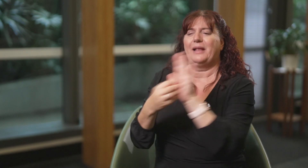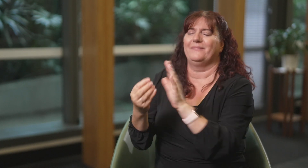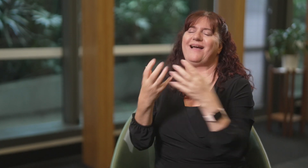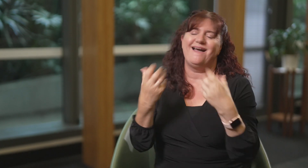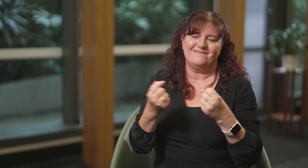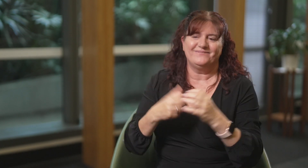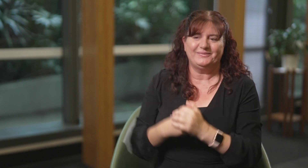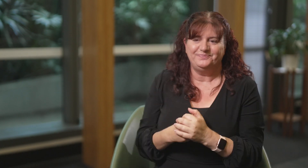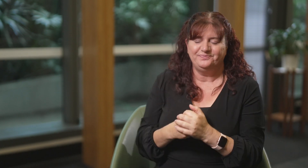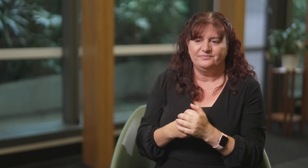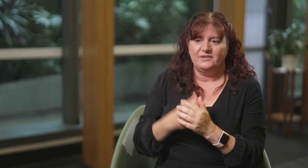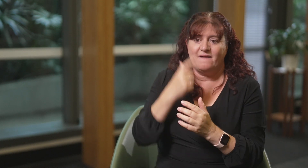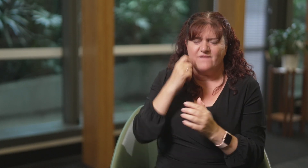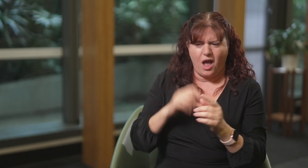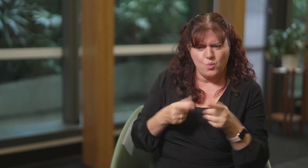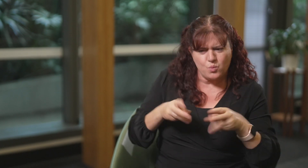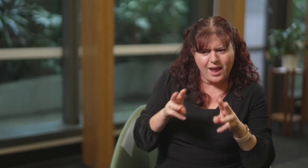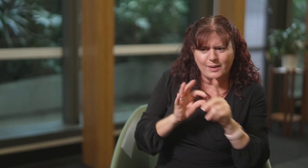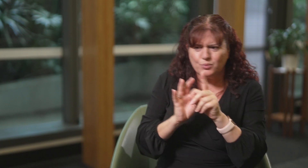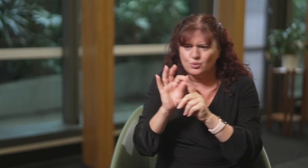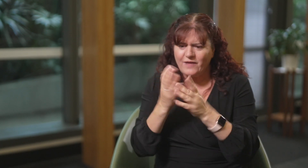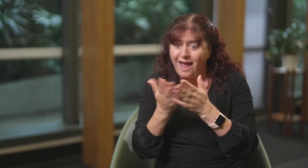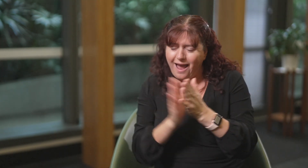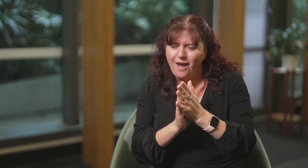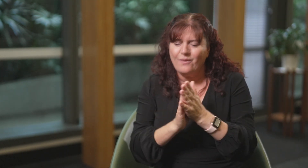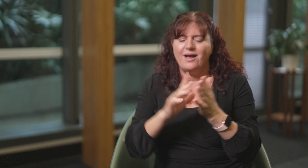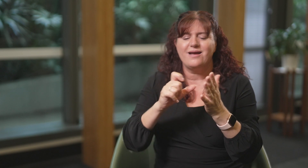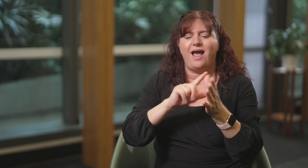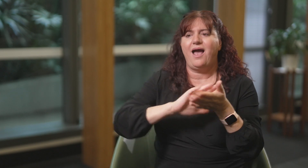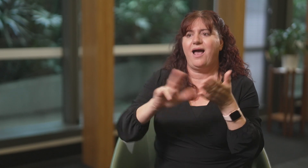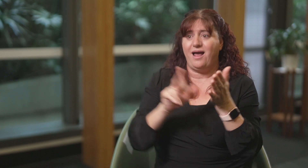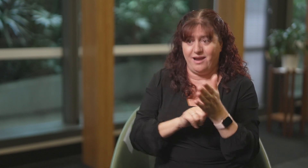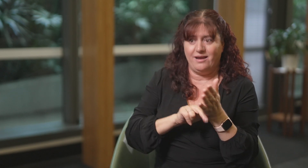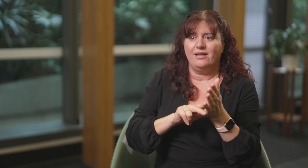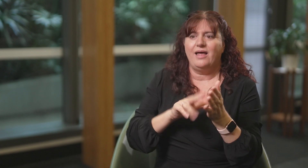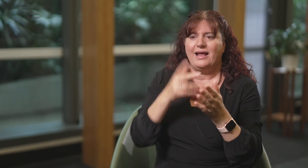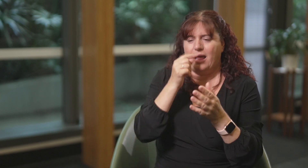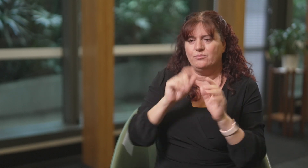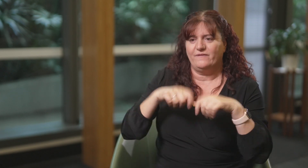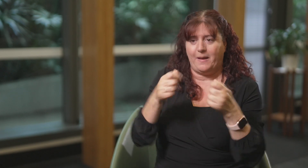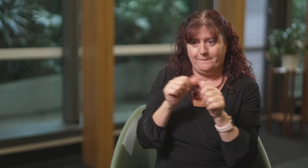This was to identify the gaps in services and communication and how healthcare staff can improve their care